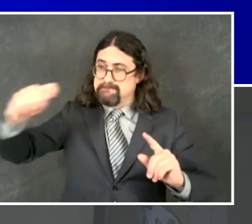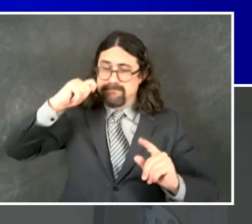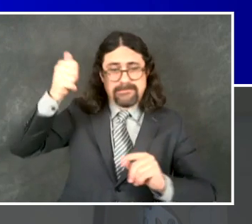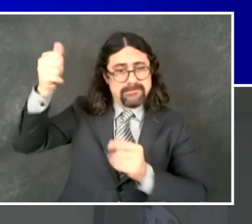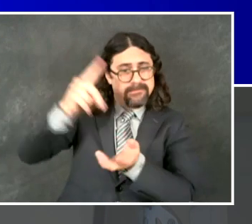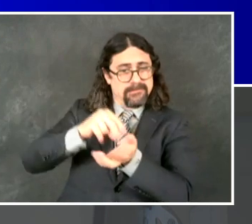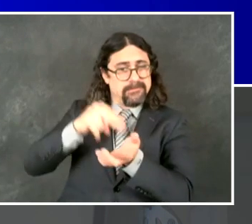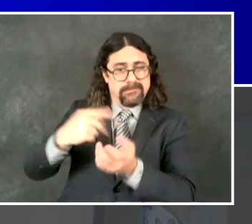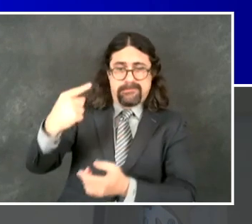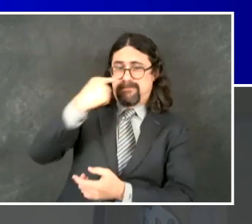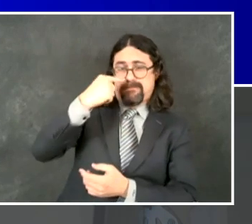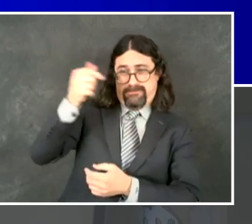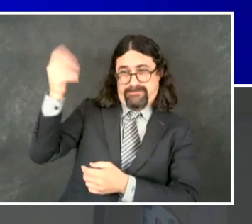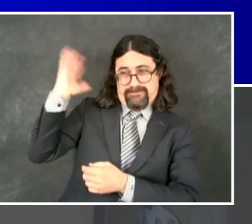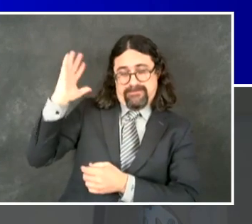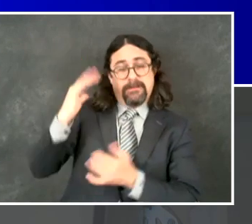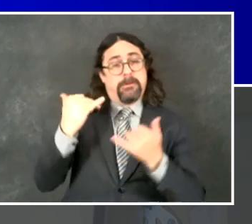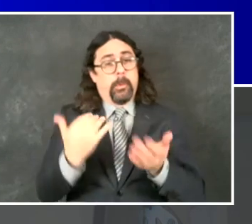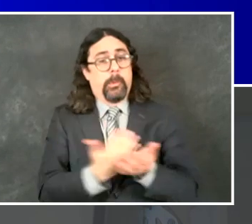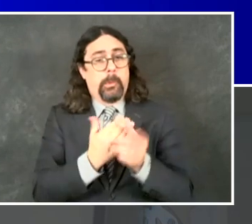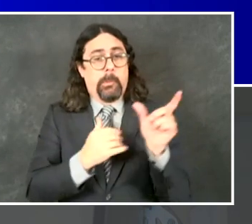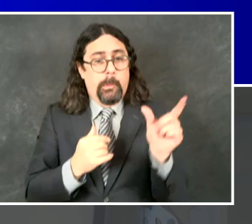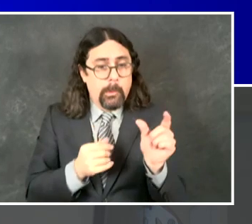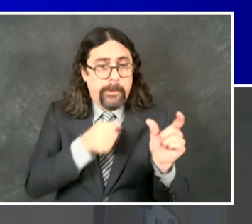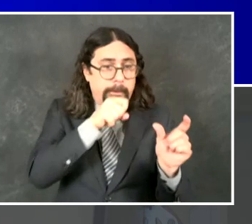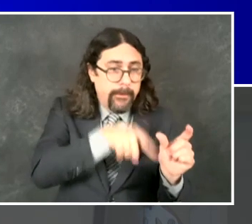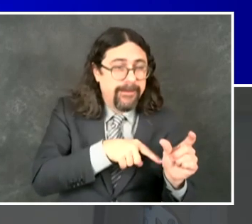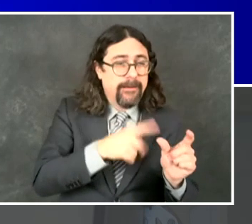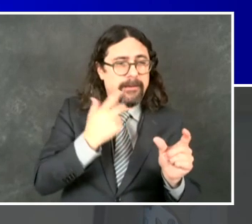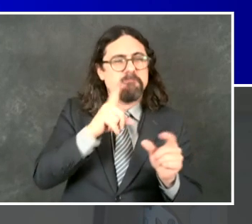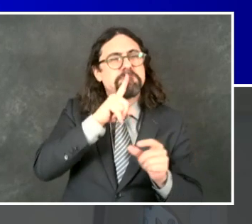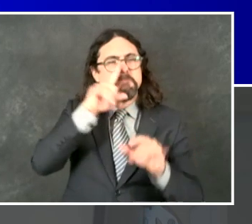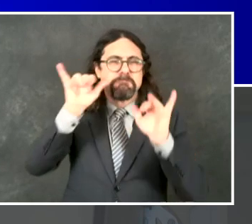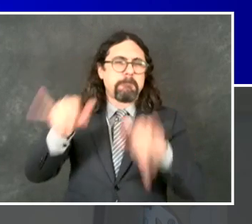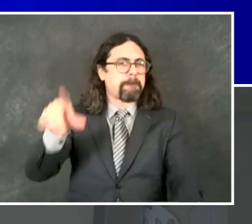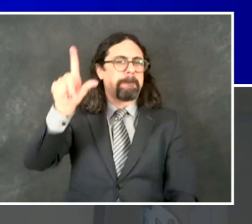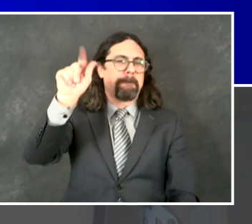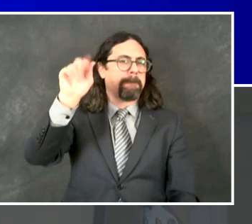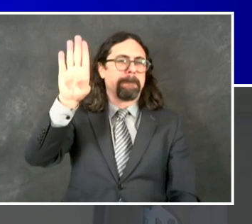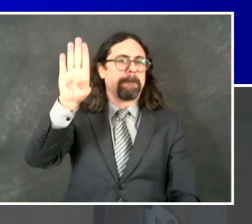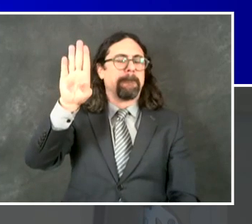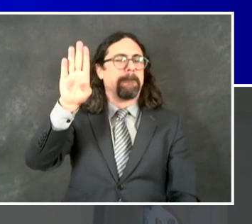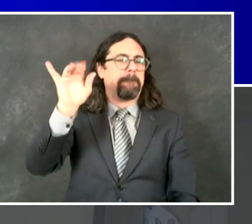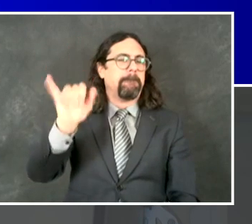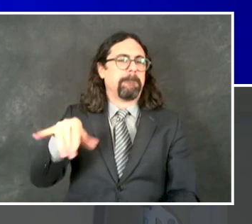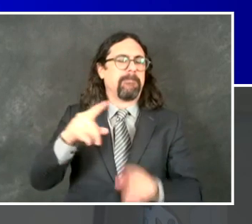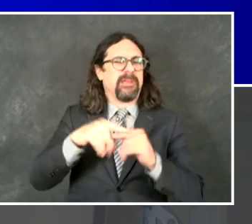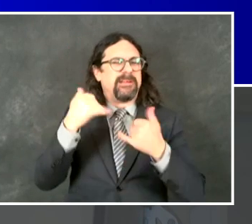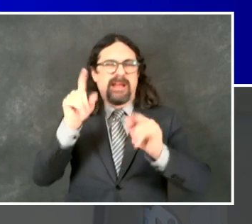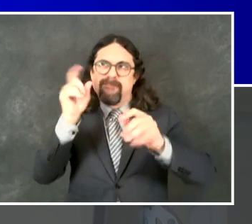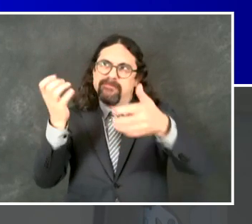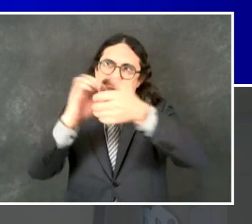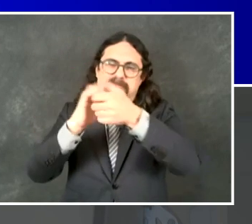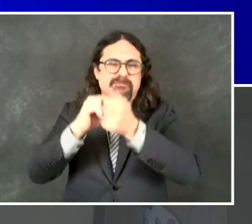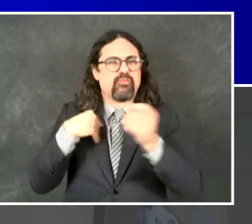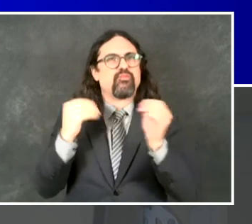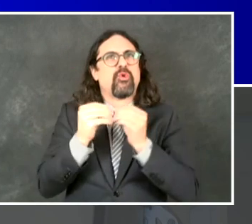SCALE. WE HAVE ENOUGH TO GET STARTED, BUT WE WANT TO MAKE SURE WE DO THIS ON A WIDE SCALE.